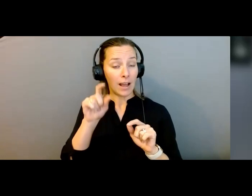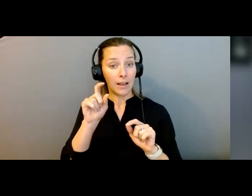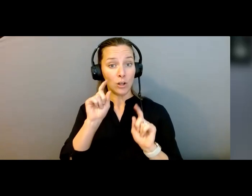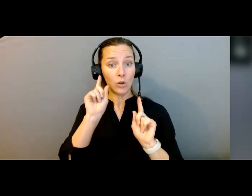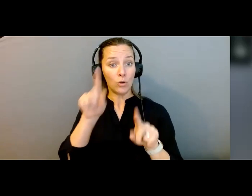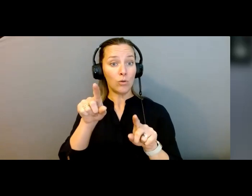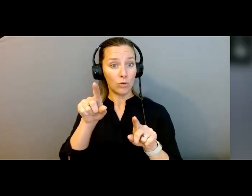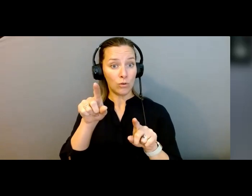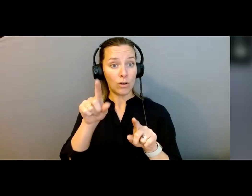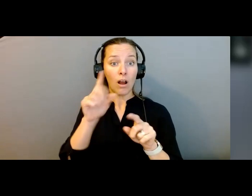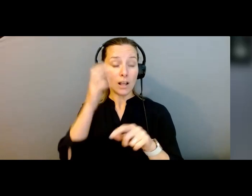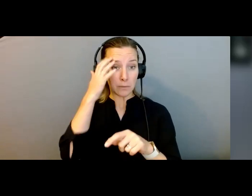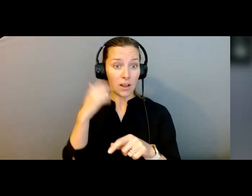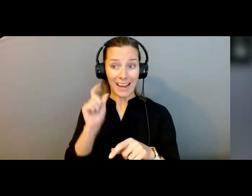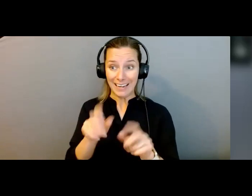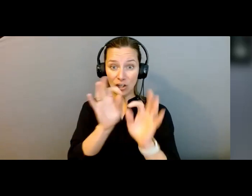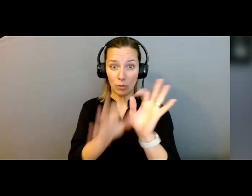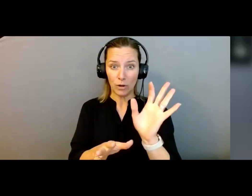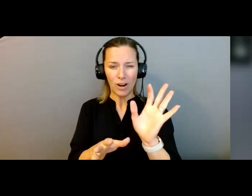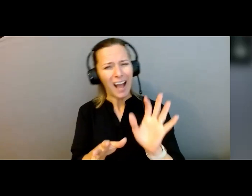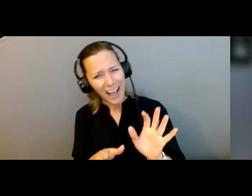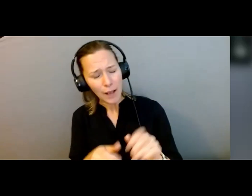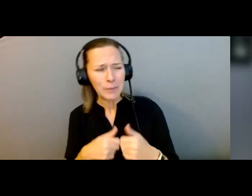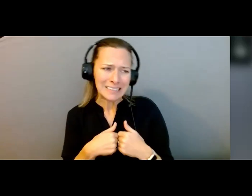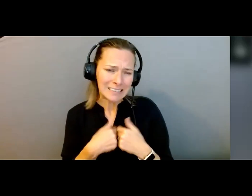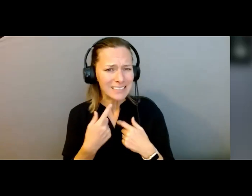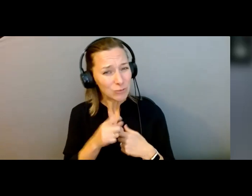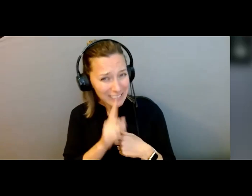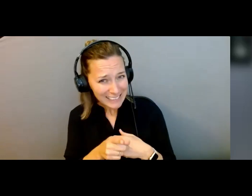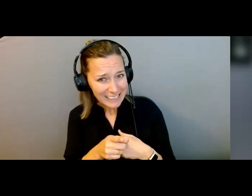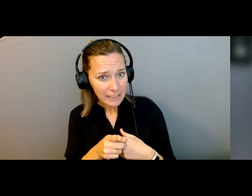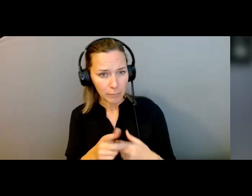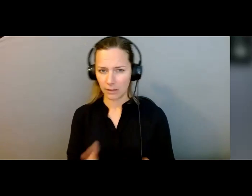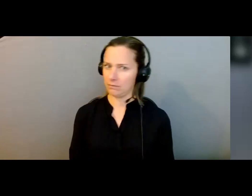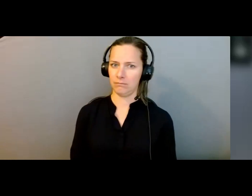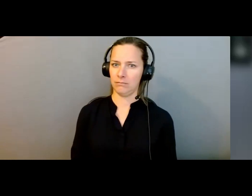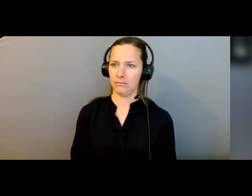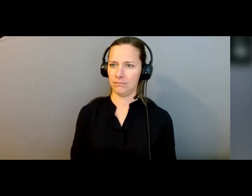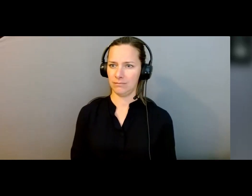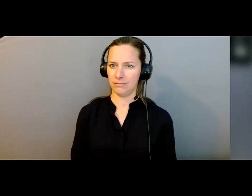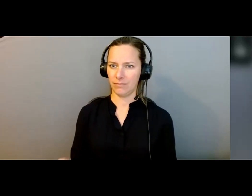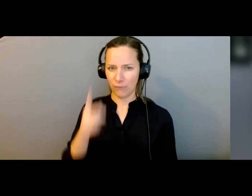I need an interpreter, that's always questioned. And to me, that is -- it's such a shame. And when